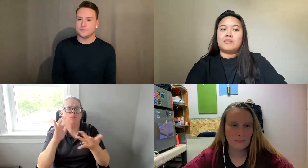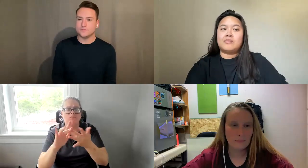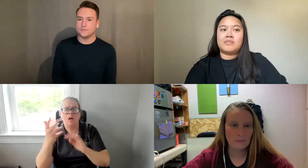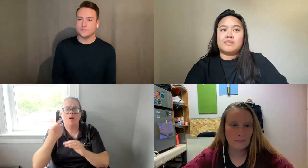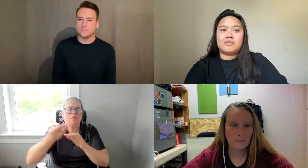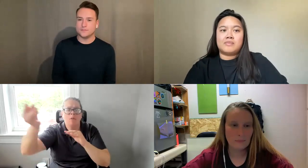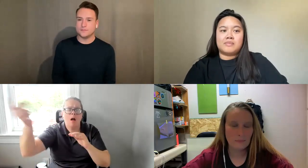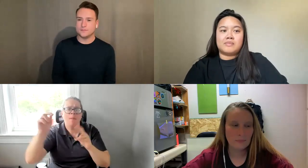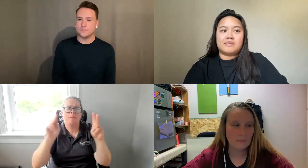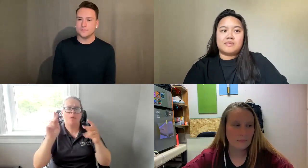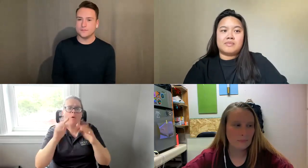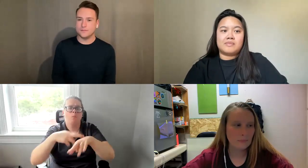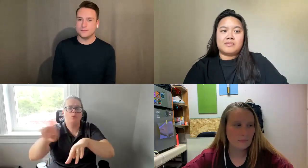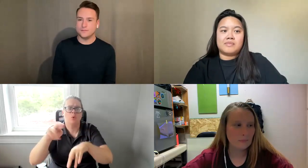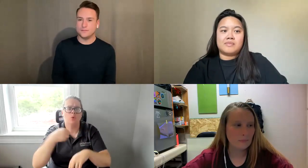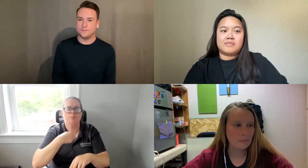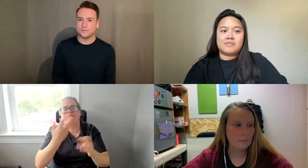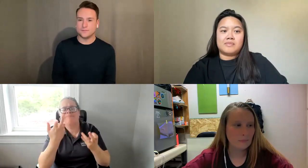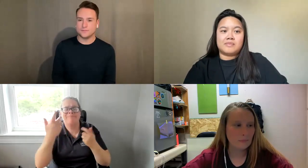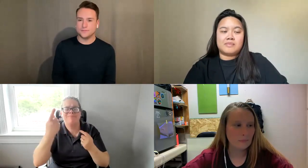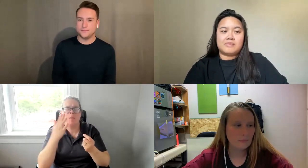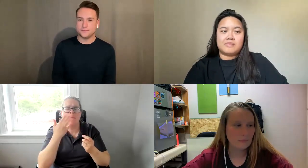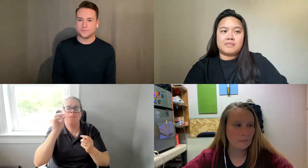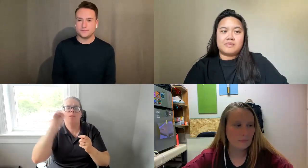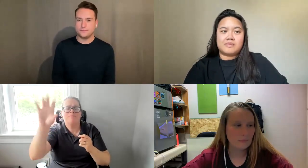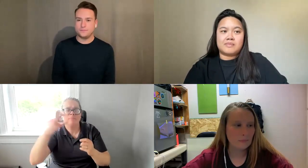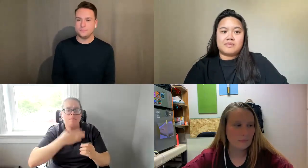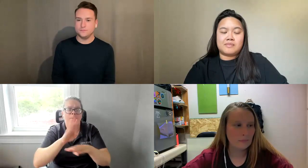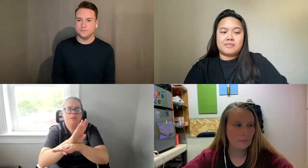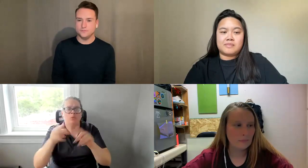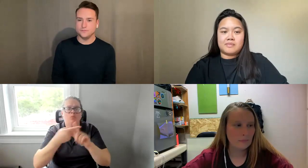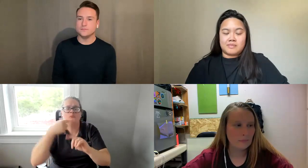So really, for example, when I would try to reach out to other people for referrals or